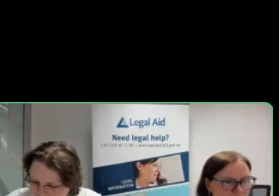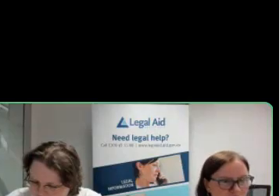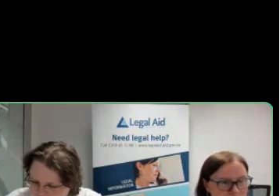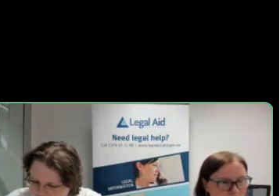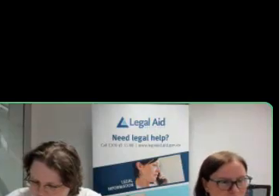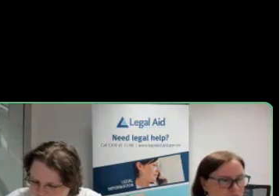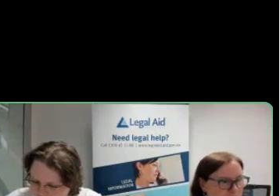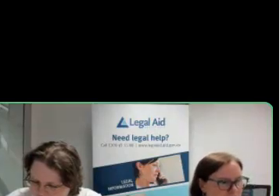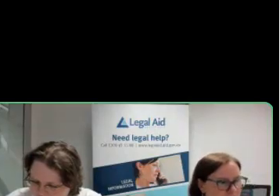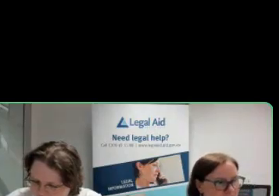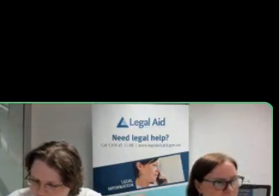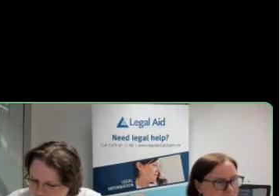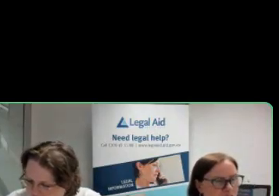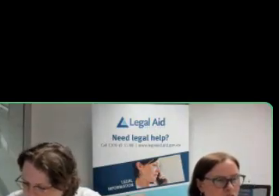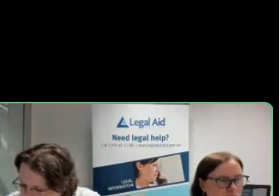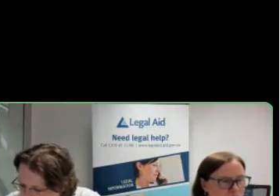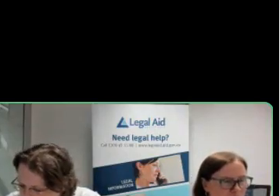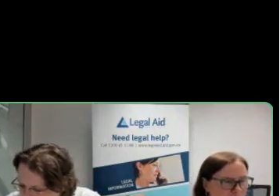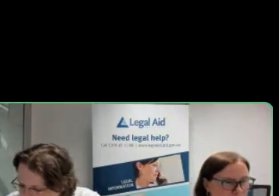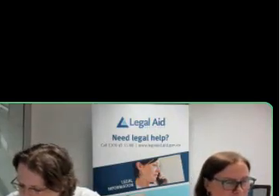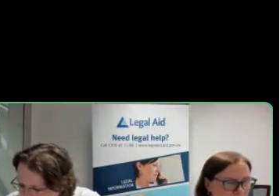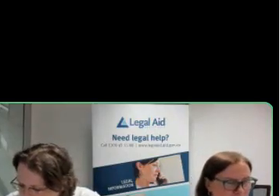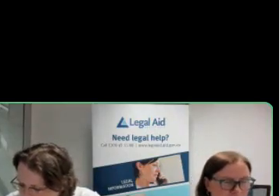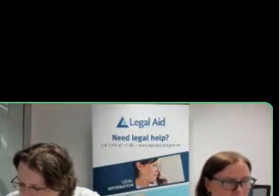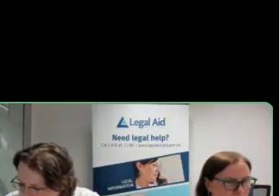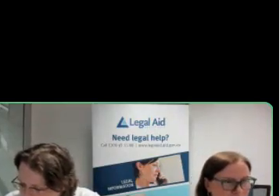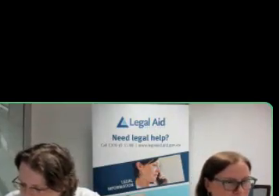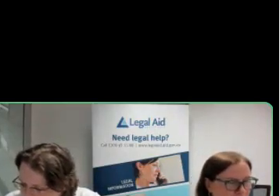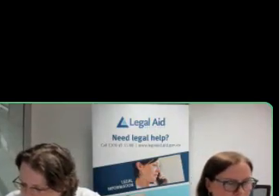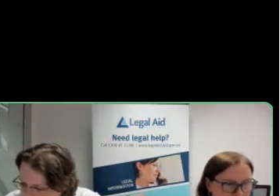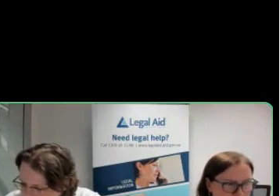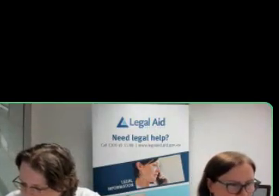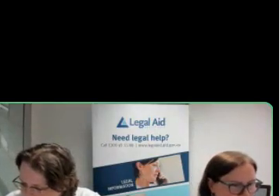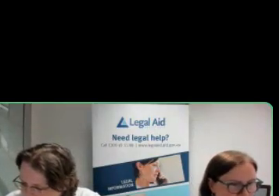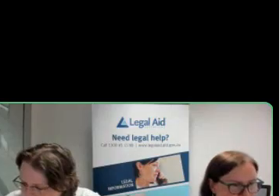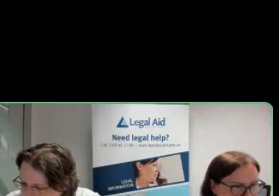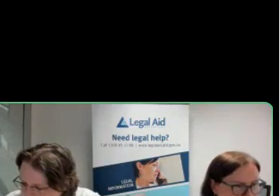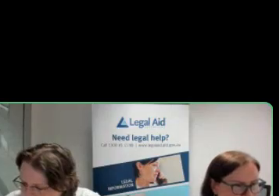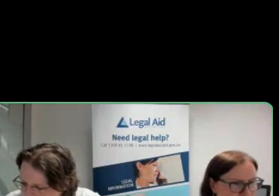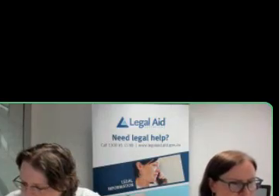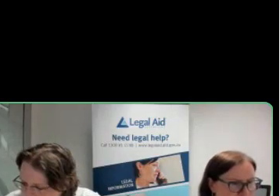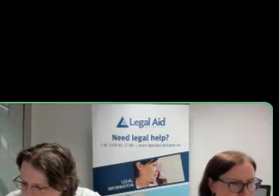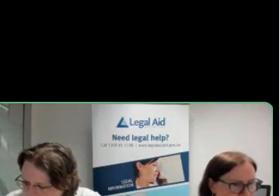your clients may be experiencing. We also have uh like over 80 free legal information